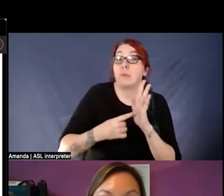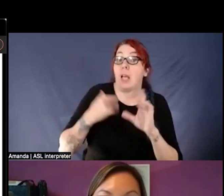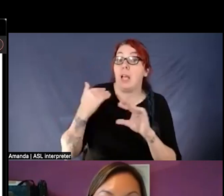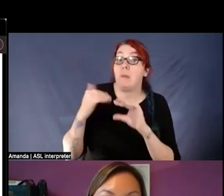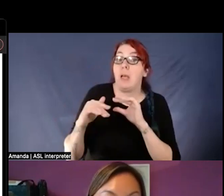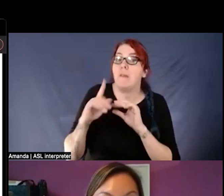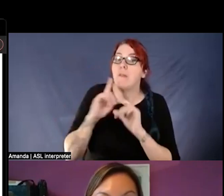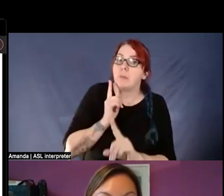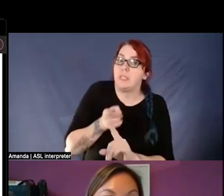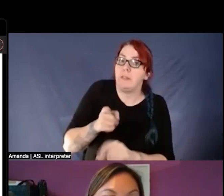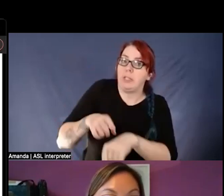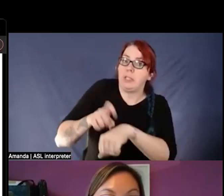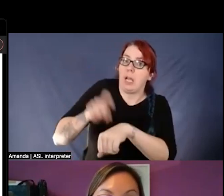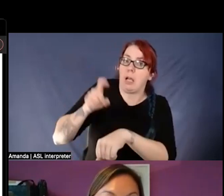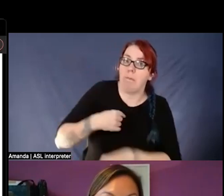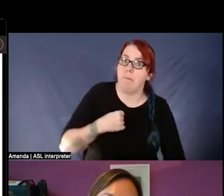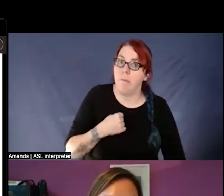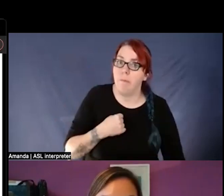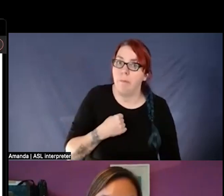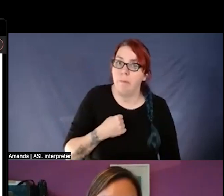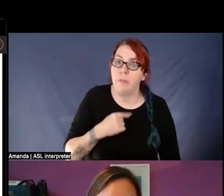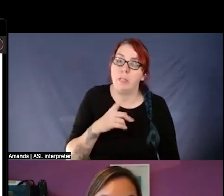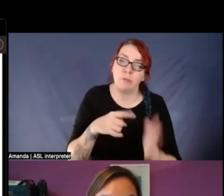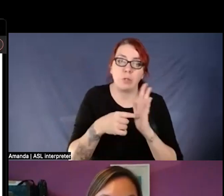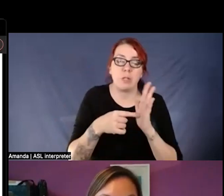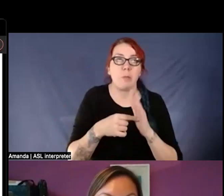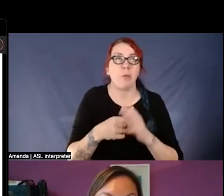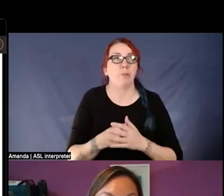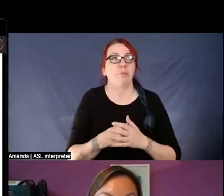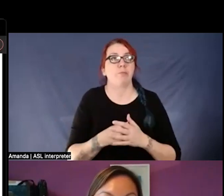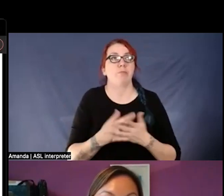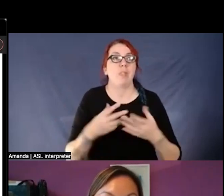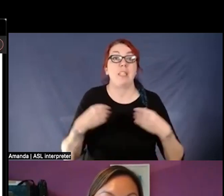For example, when I'm working on my checklist for sales conference, one of the things I need